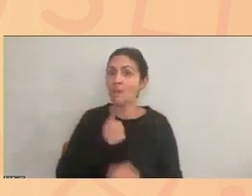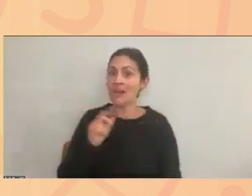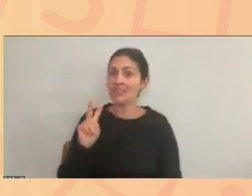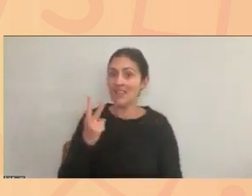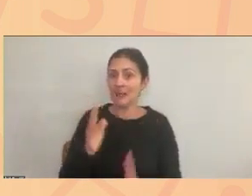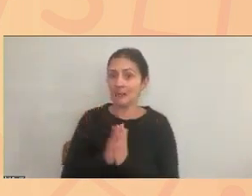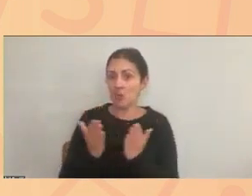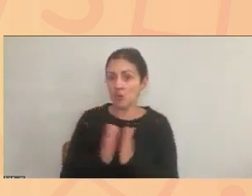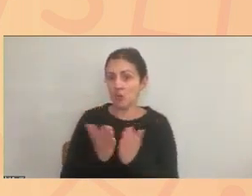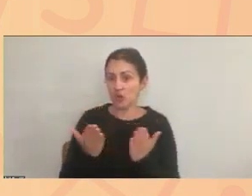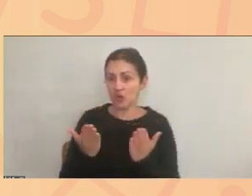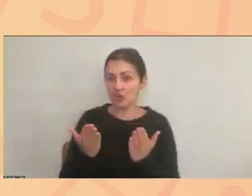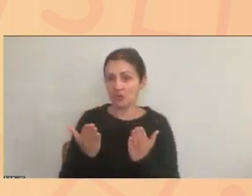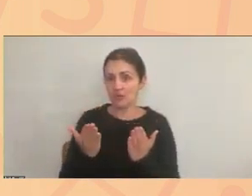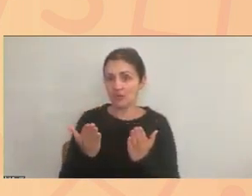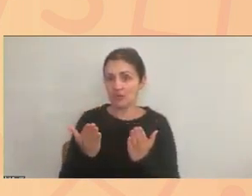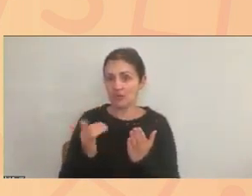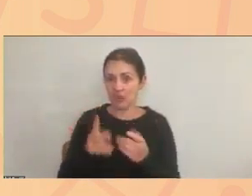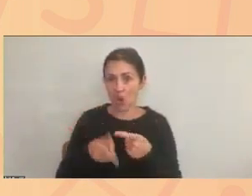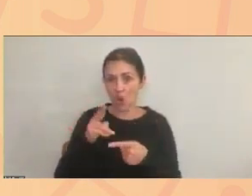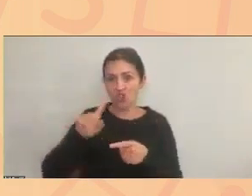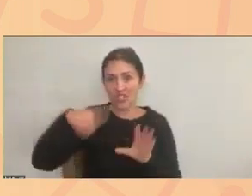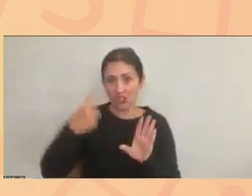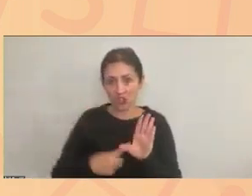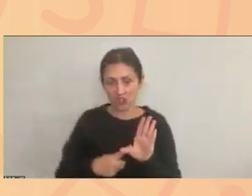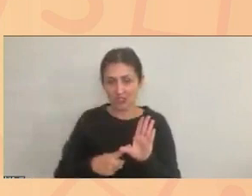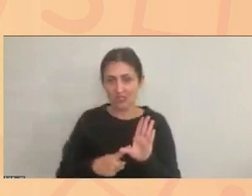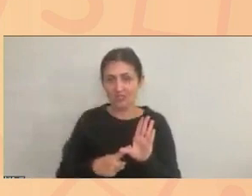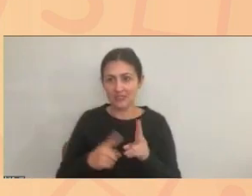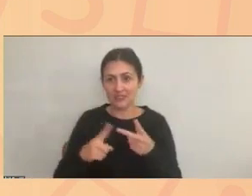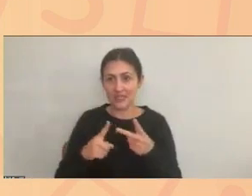So it's probably gonna get launched next year again. This one in Creole.